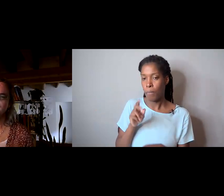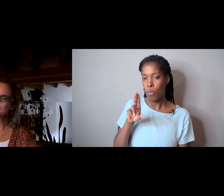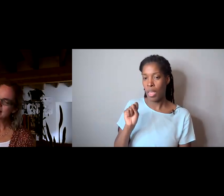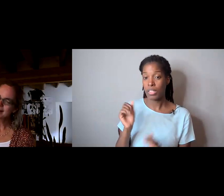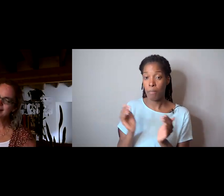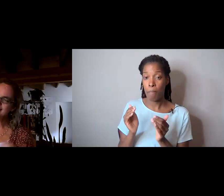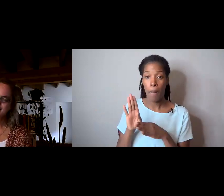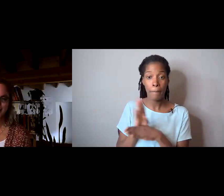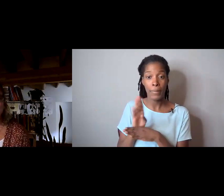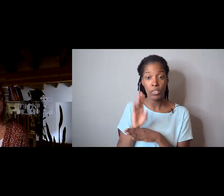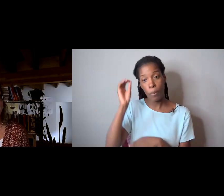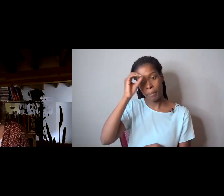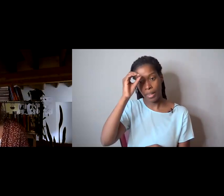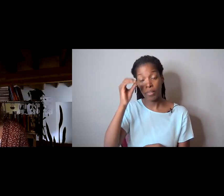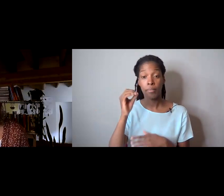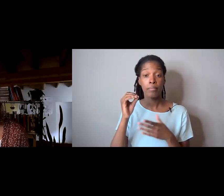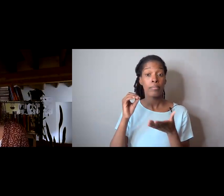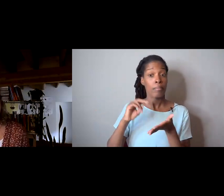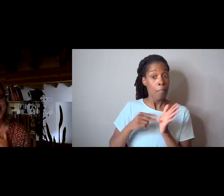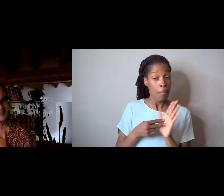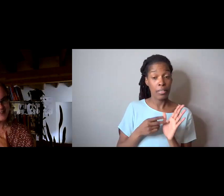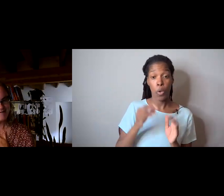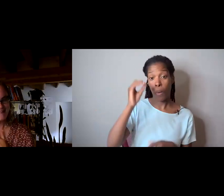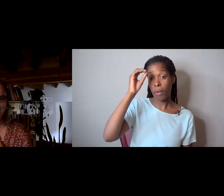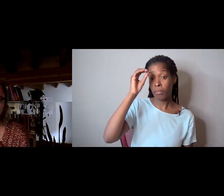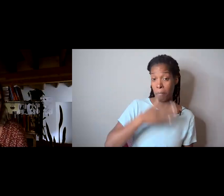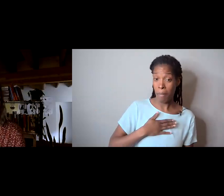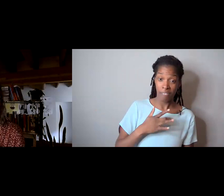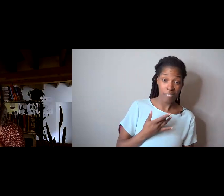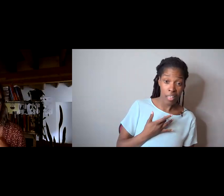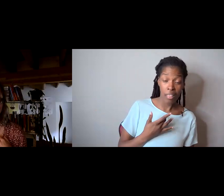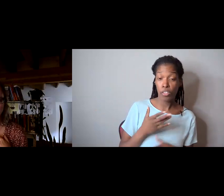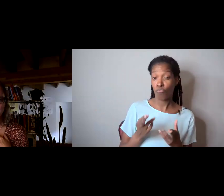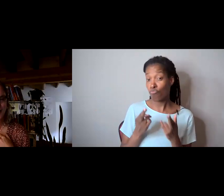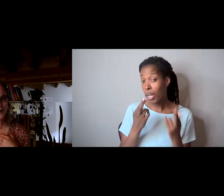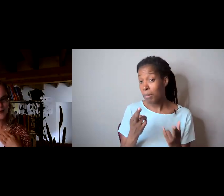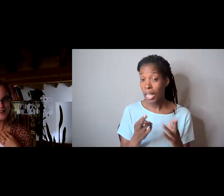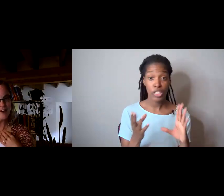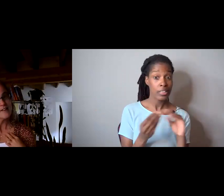all of the opinions, conclusions and recommendations that we express here are those of